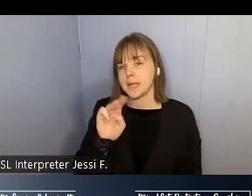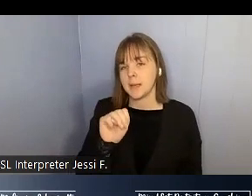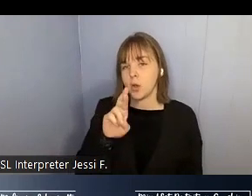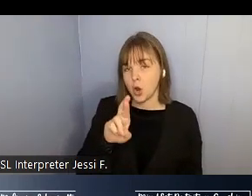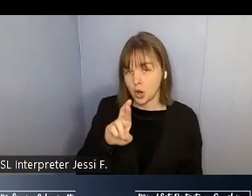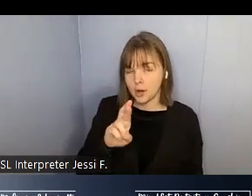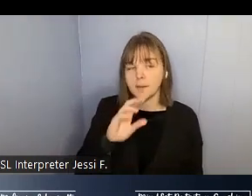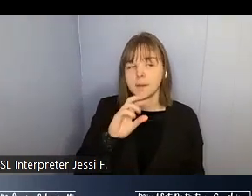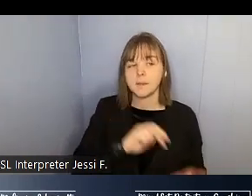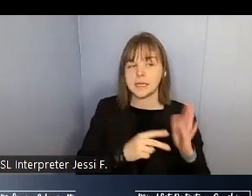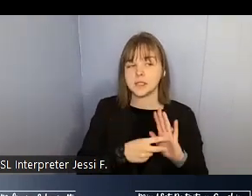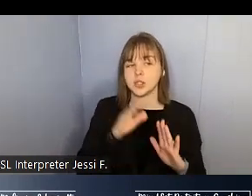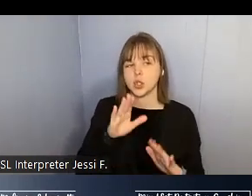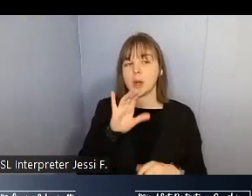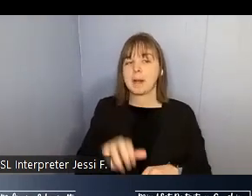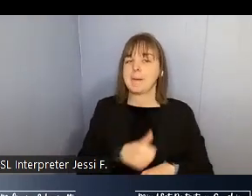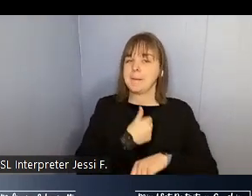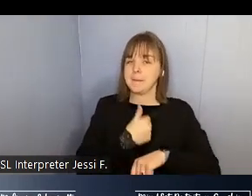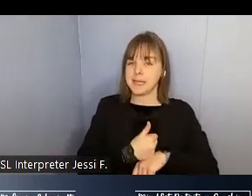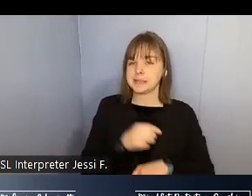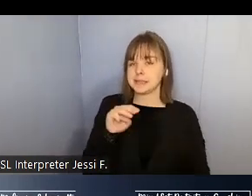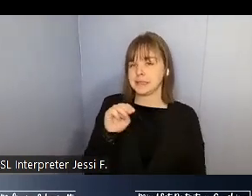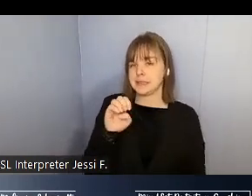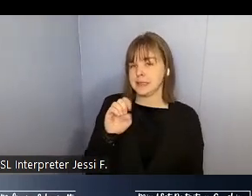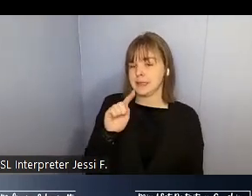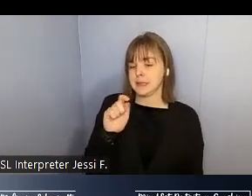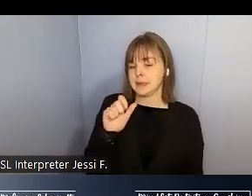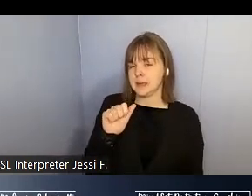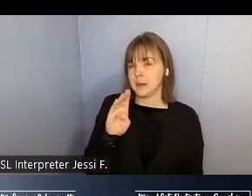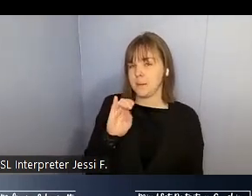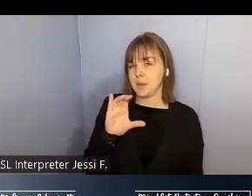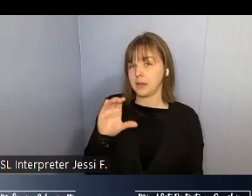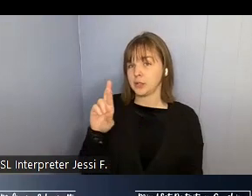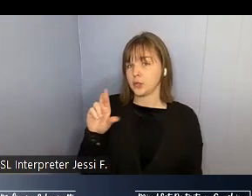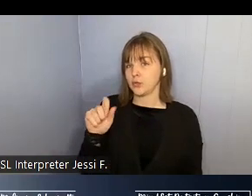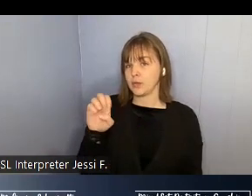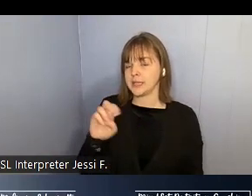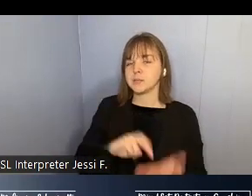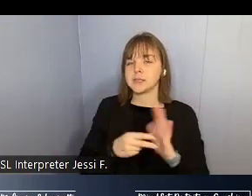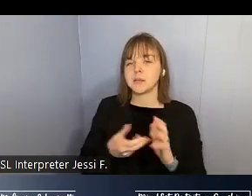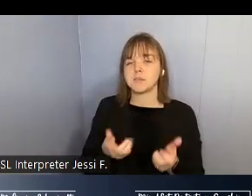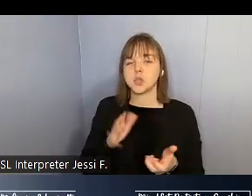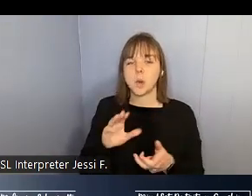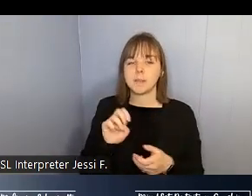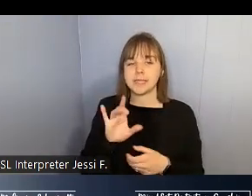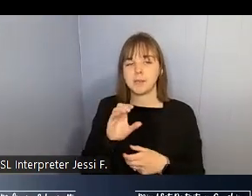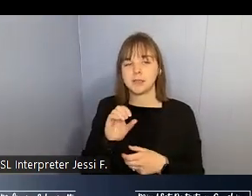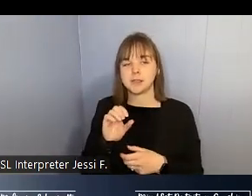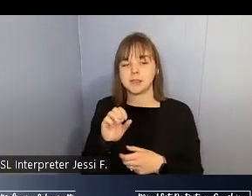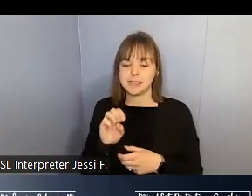that's about 70% of your total daily energy expenditure-- the total amount of calories that your body burns estimated